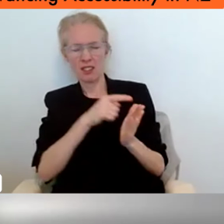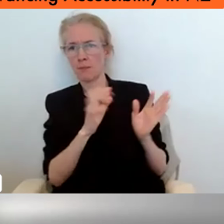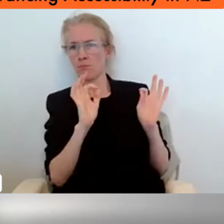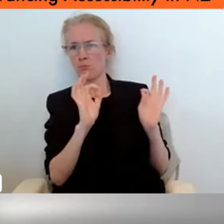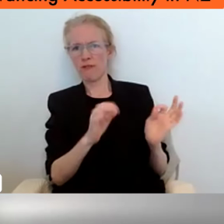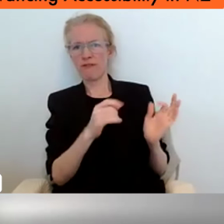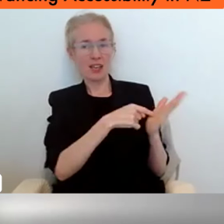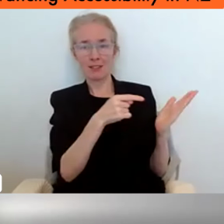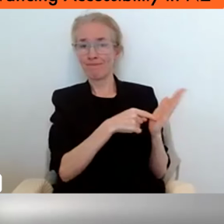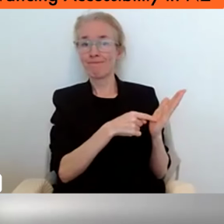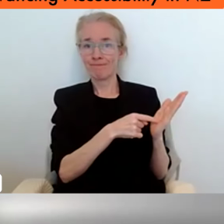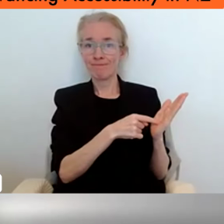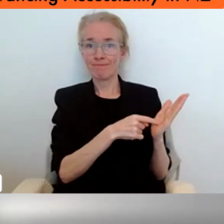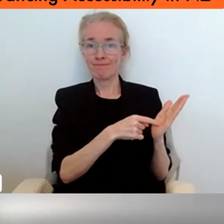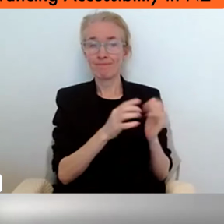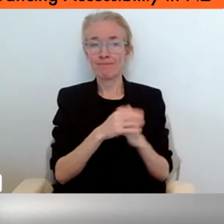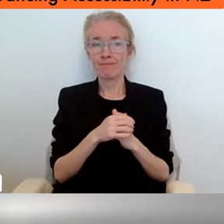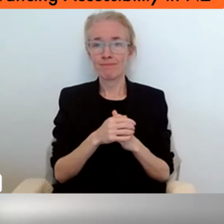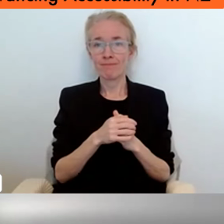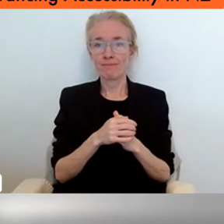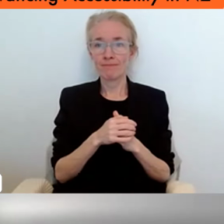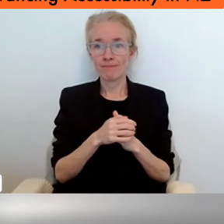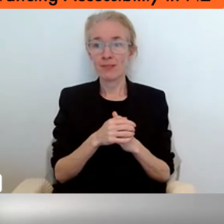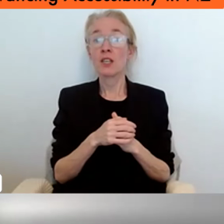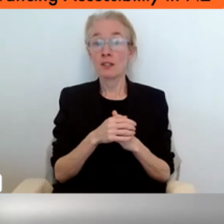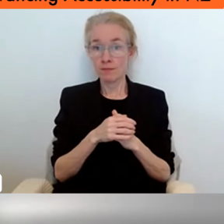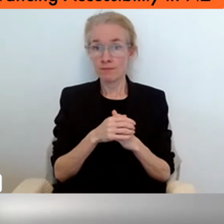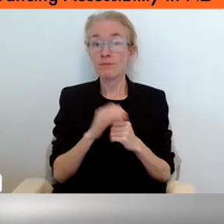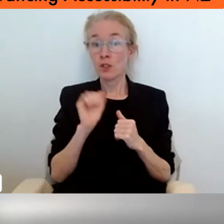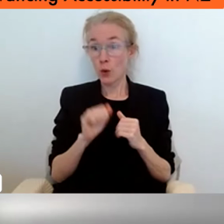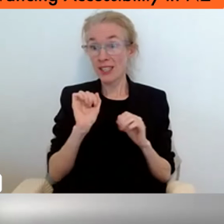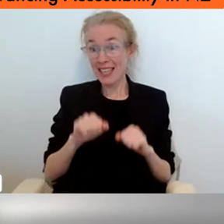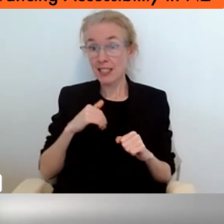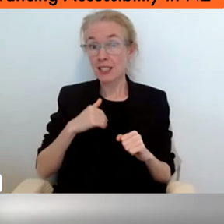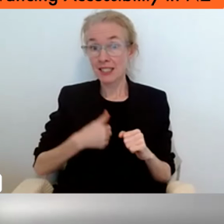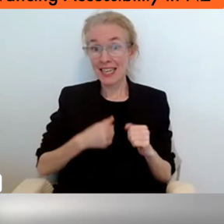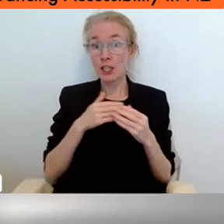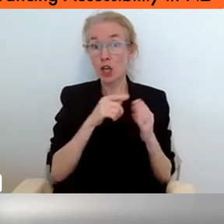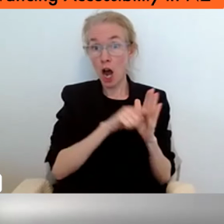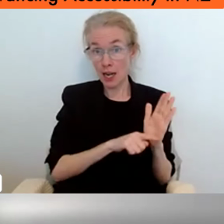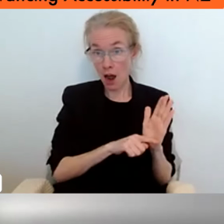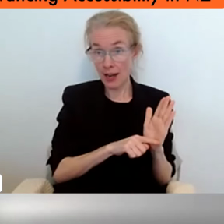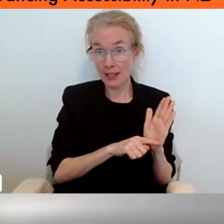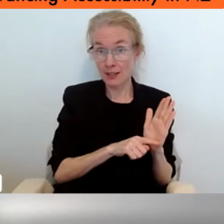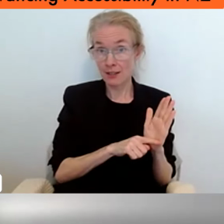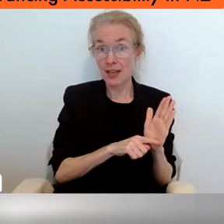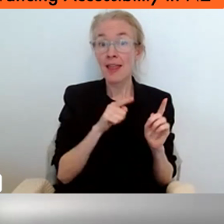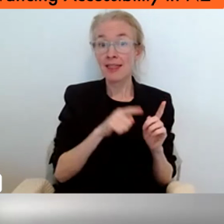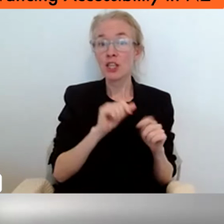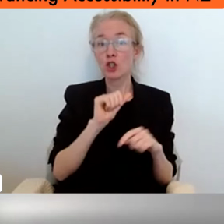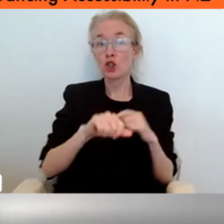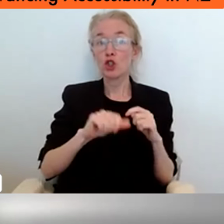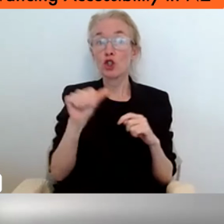there, is a guide or guidelines, it should be a standard. I think